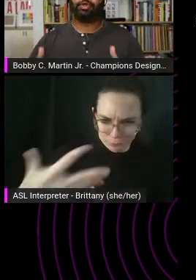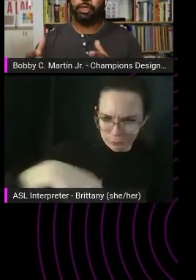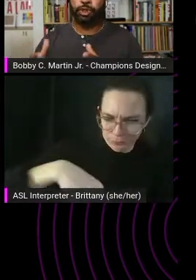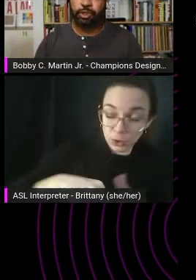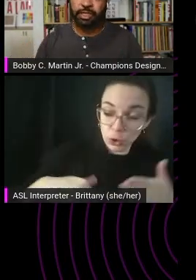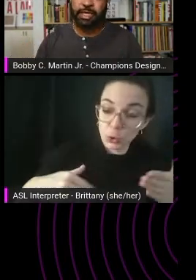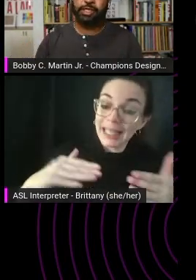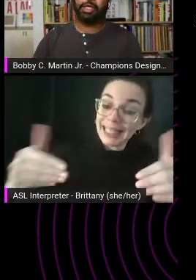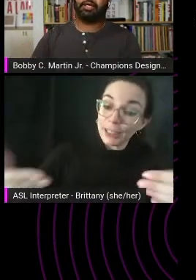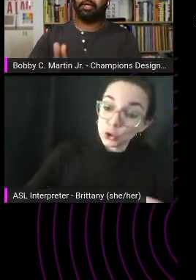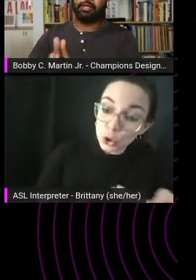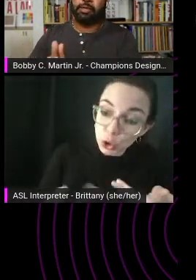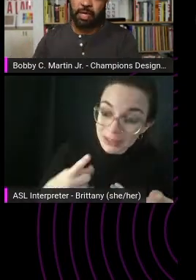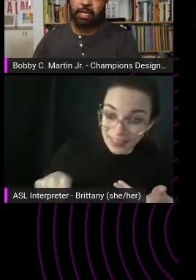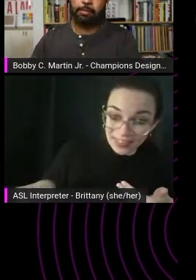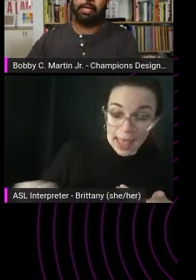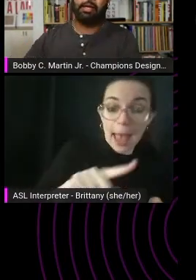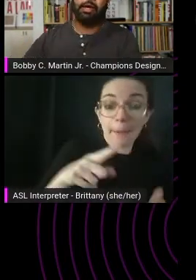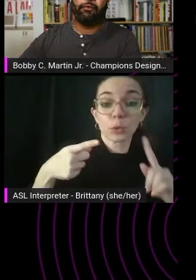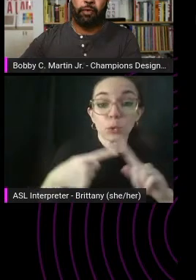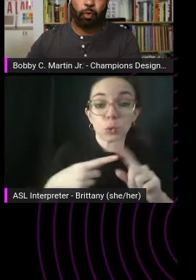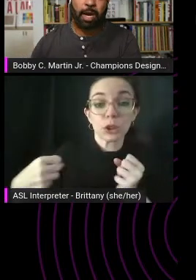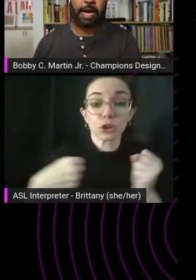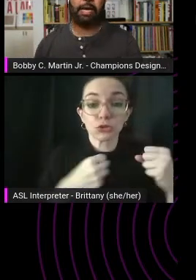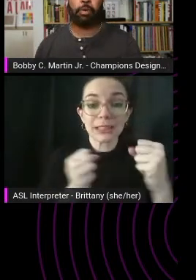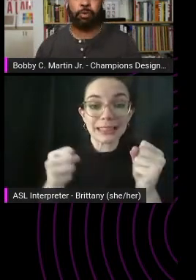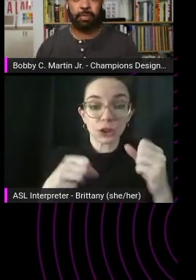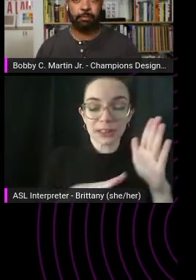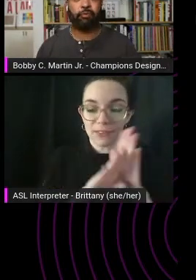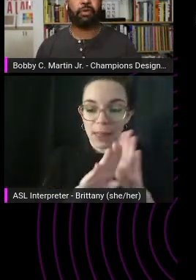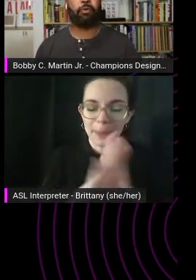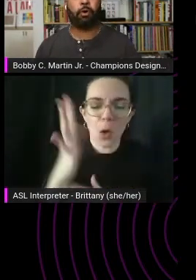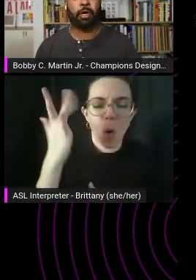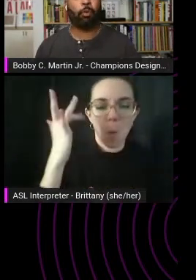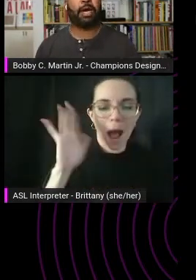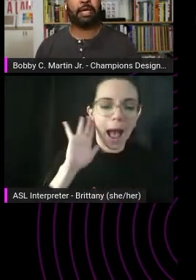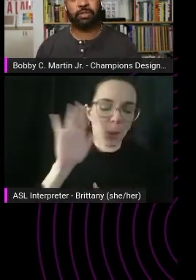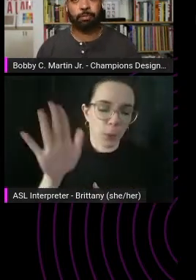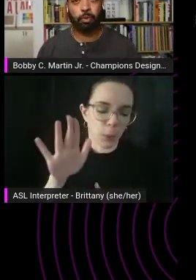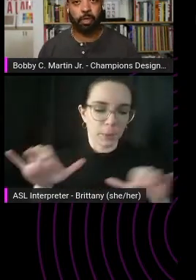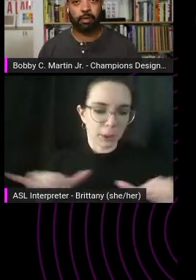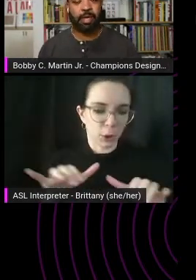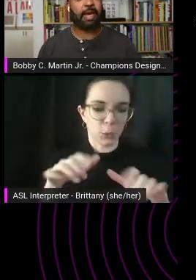to the strategic development for why we would be moving forward and why that was important.